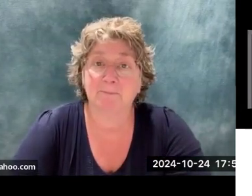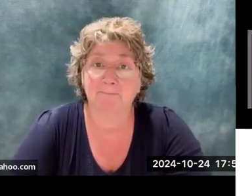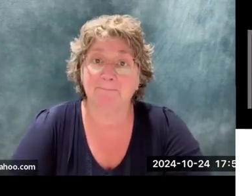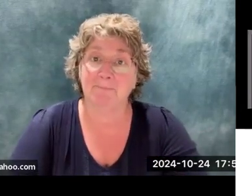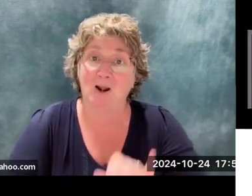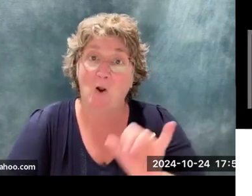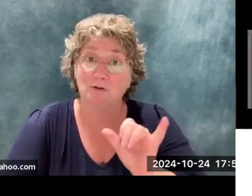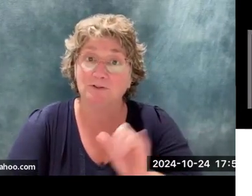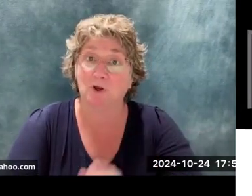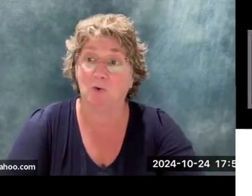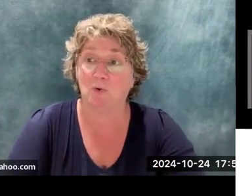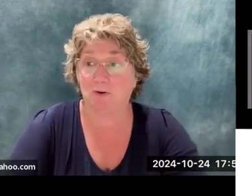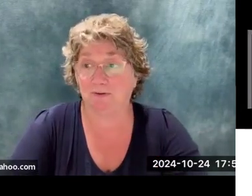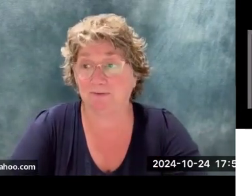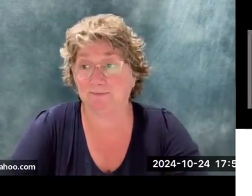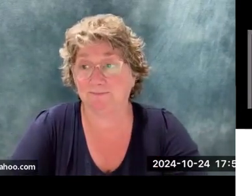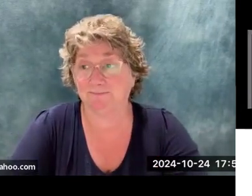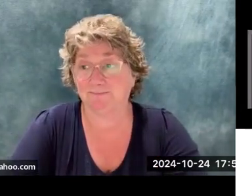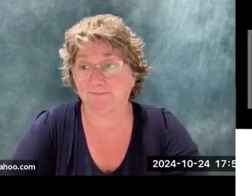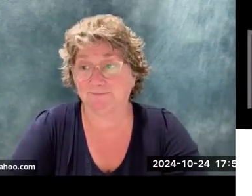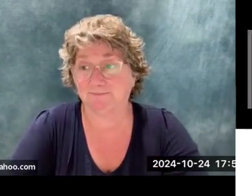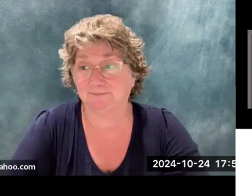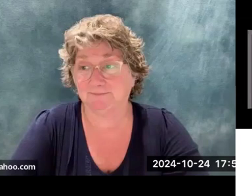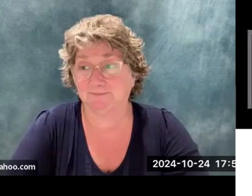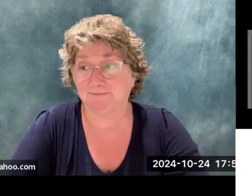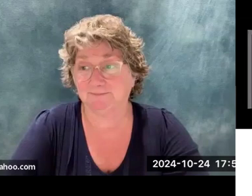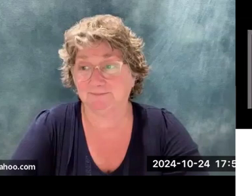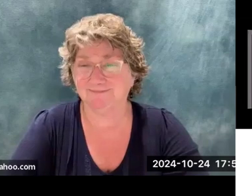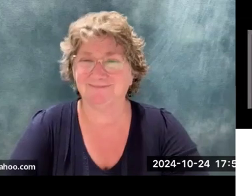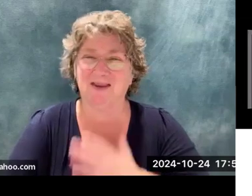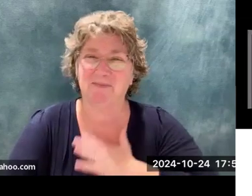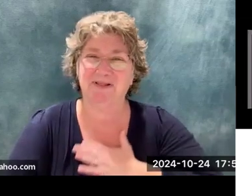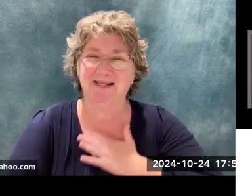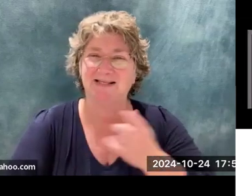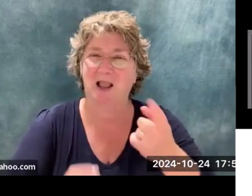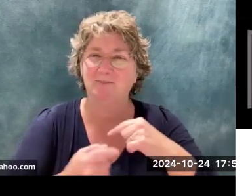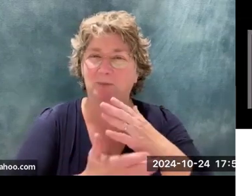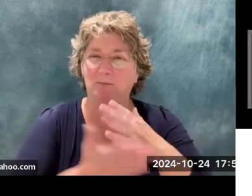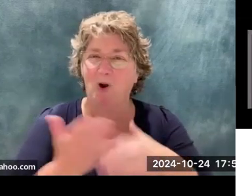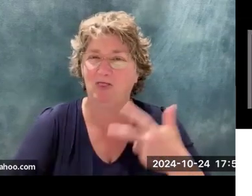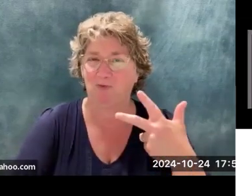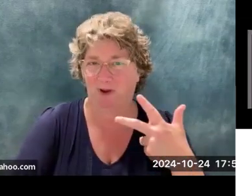invite everyone to please come to part three of our three-part webinar